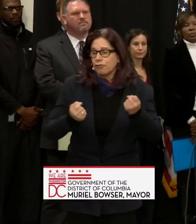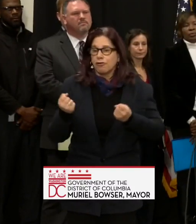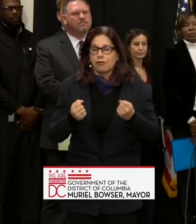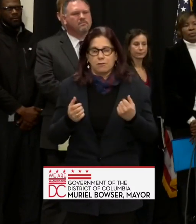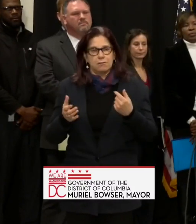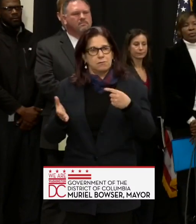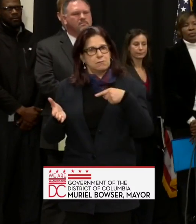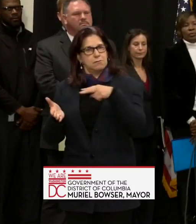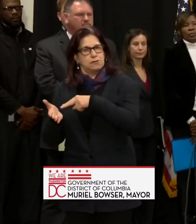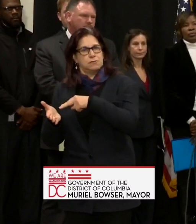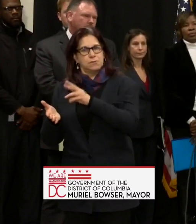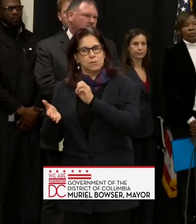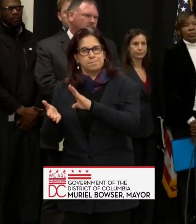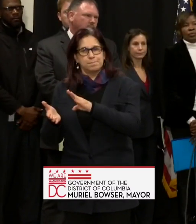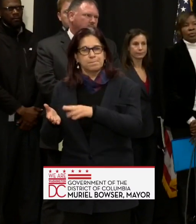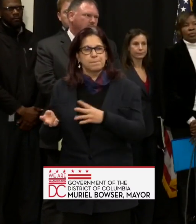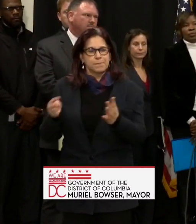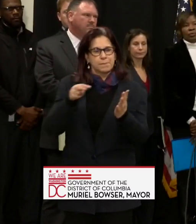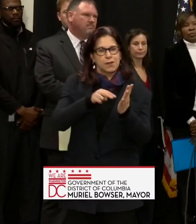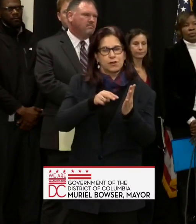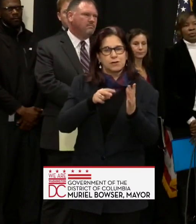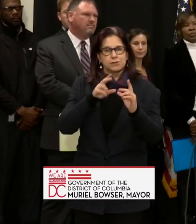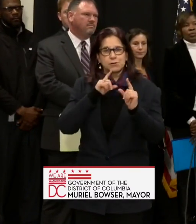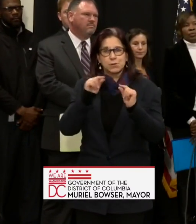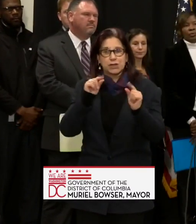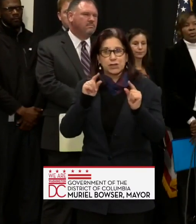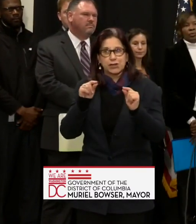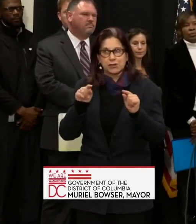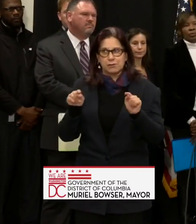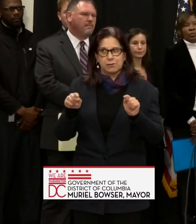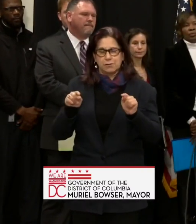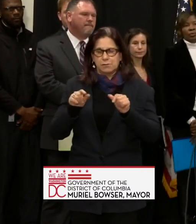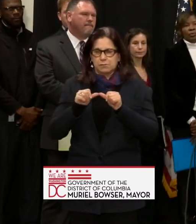CHECK BACK WITH THEM FREQUENTLY. SO IN ADDITION TO BEING A TIME